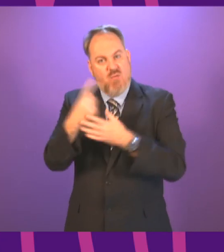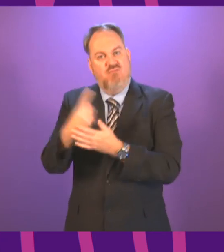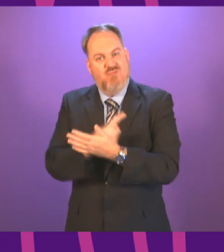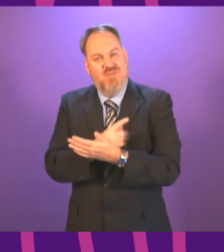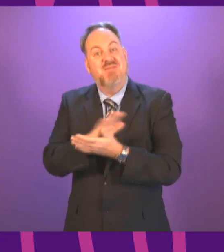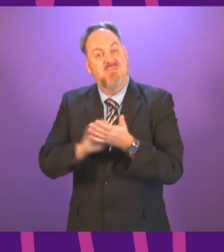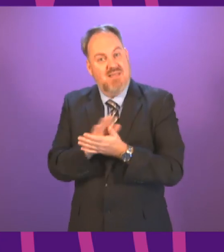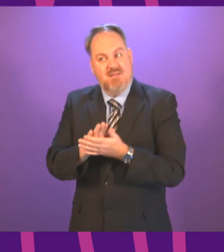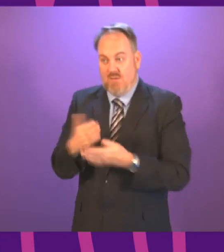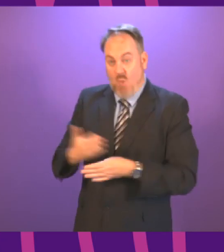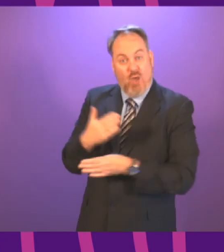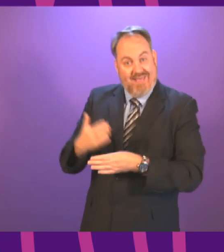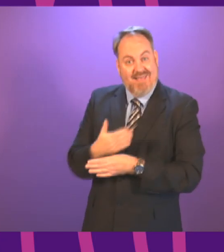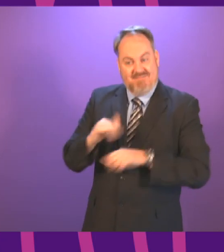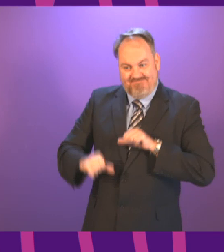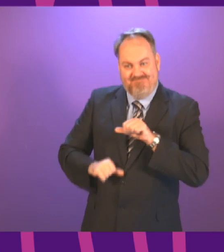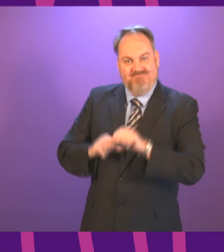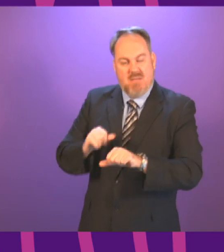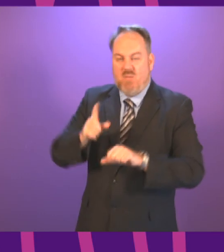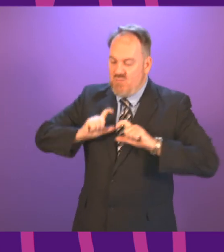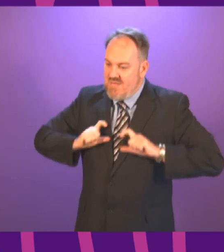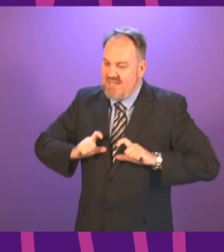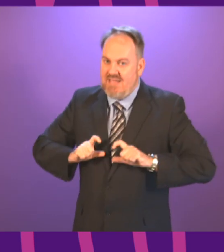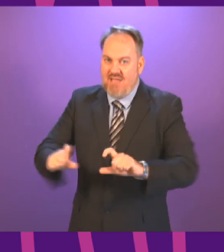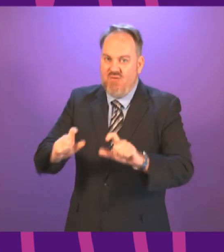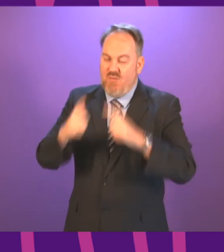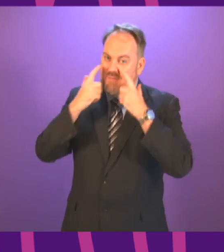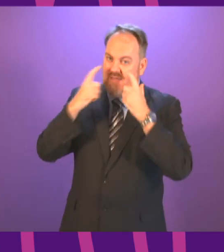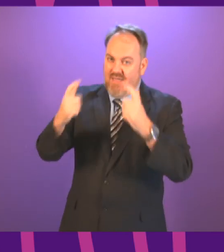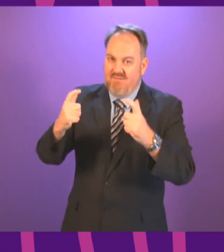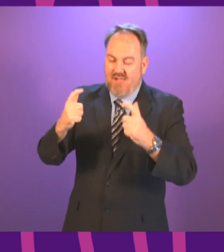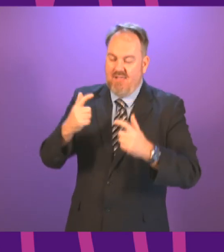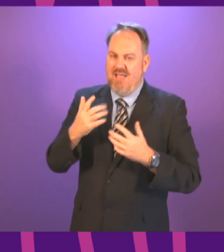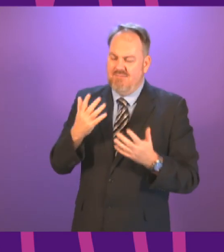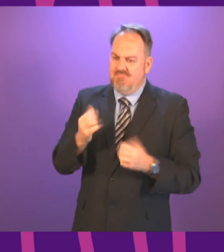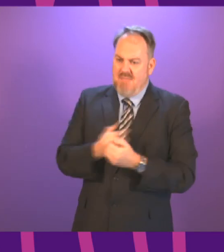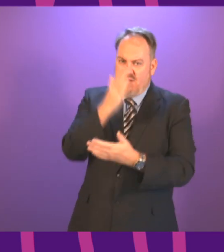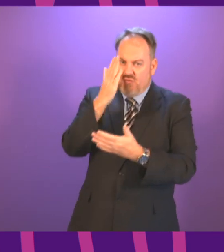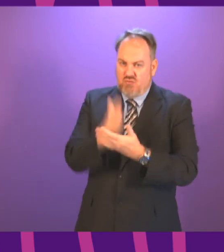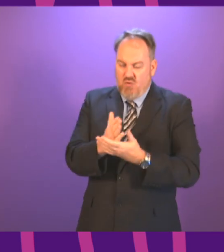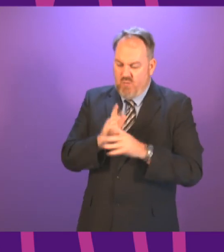is starting to have an effect, but we have to continue to be careful and cautious.